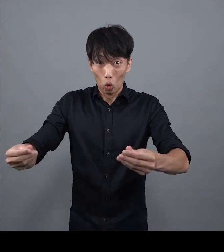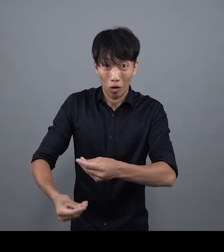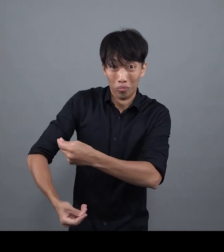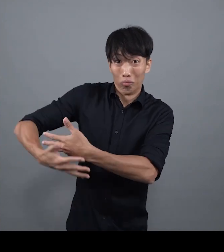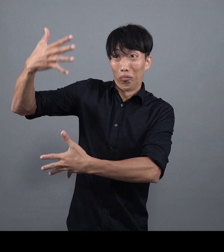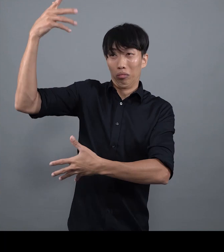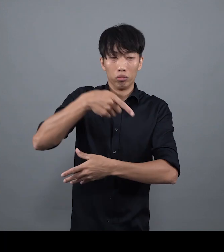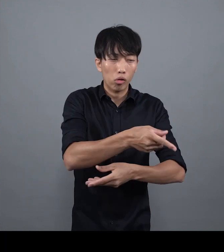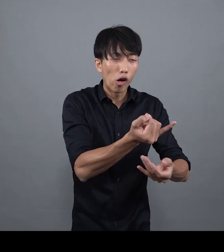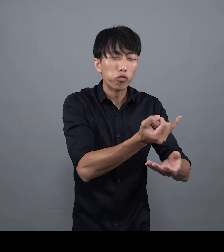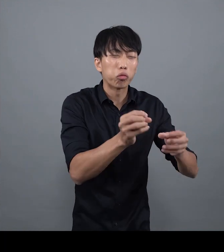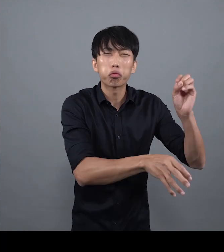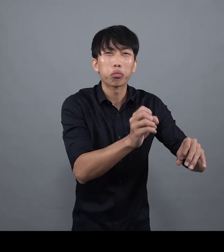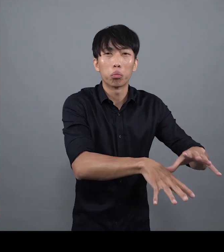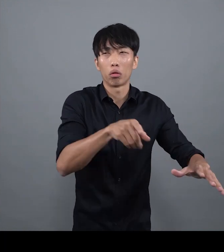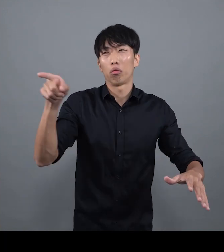than keep such [garbage]